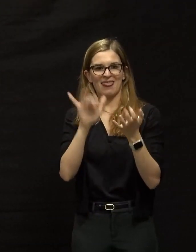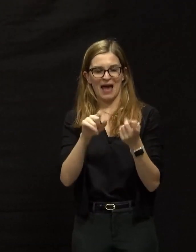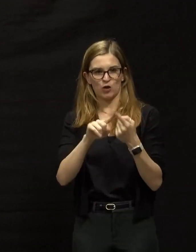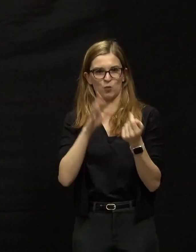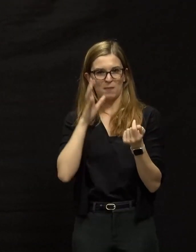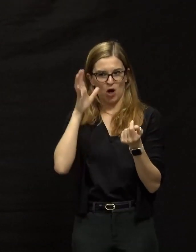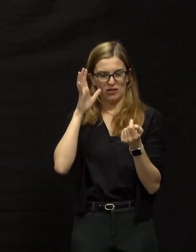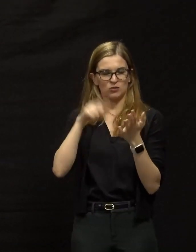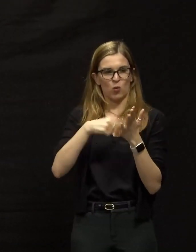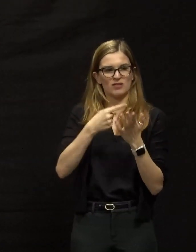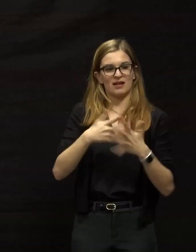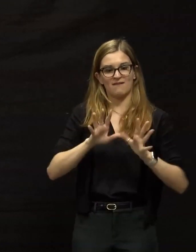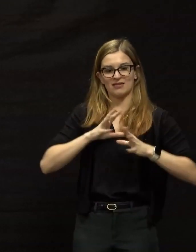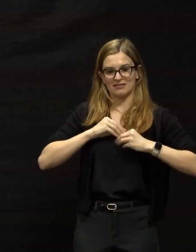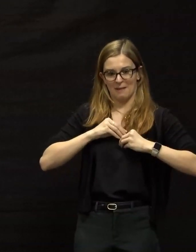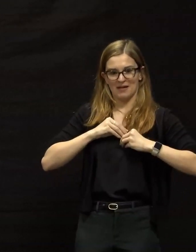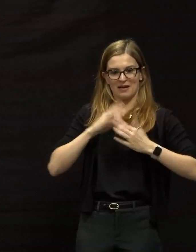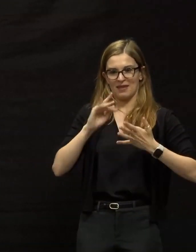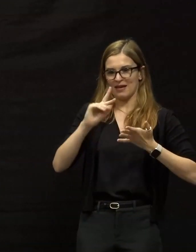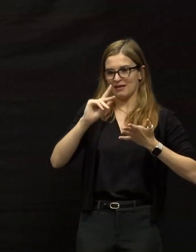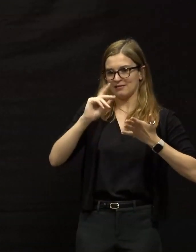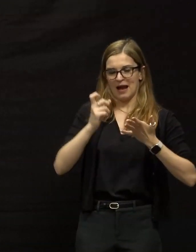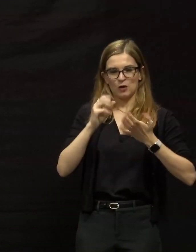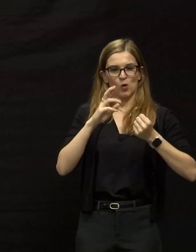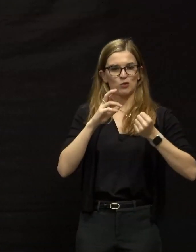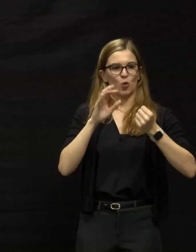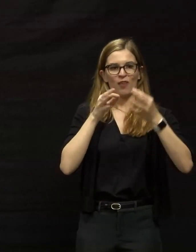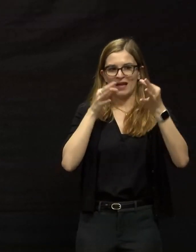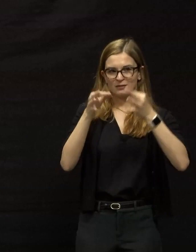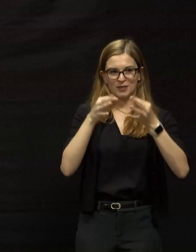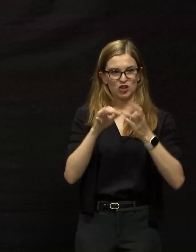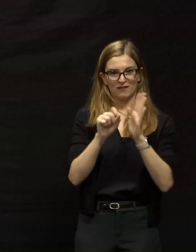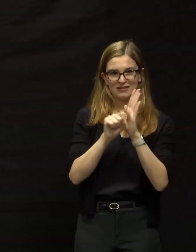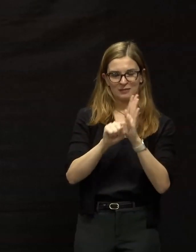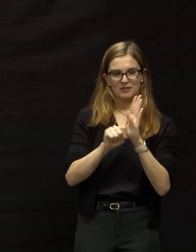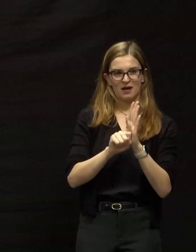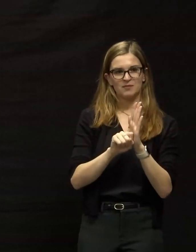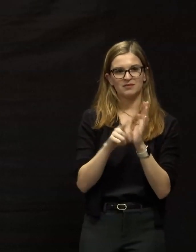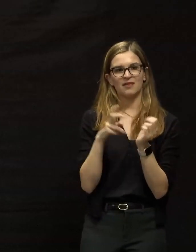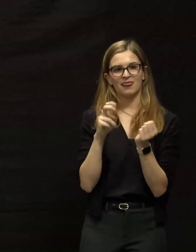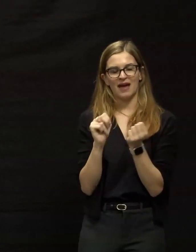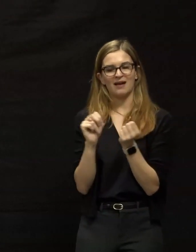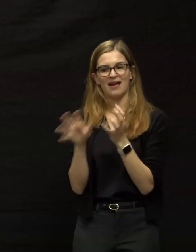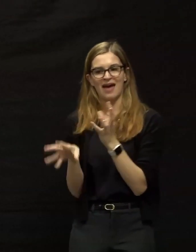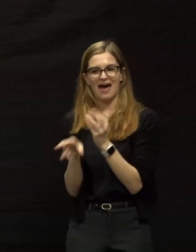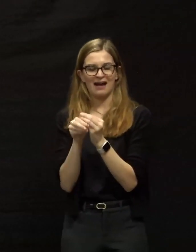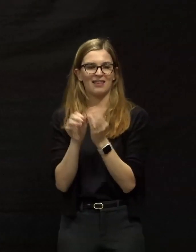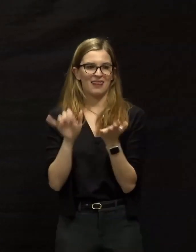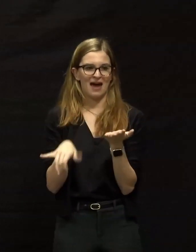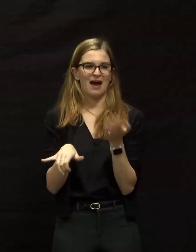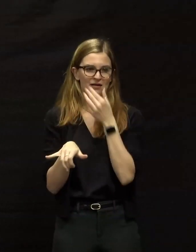So we bring this to the parents and we say, "You know, this is something that's happened." Again, we share the diagnosis with them